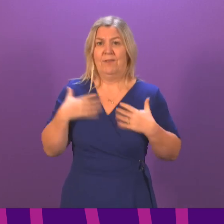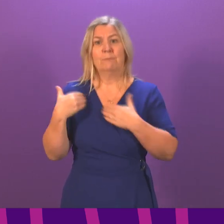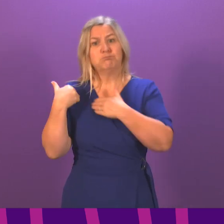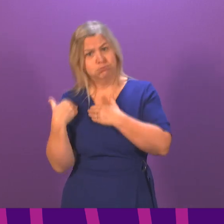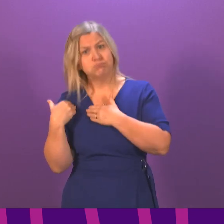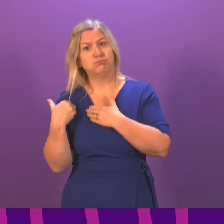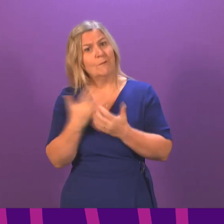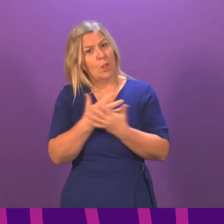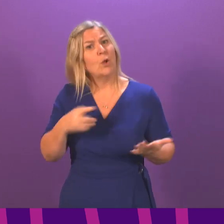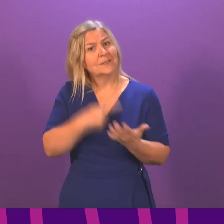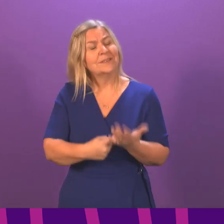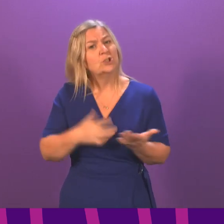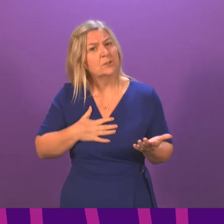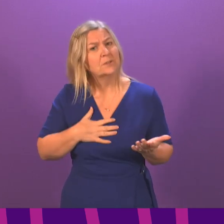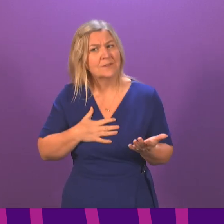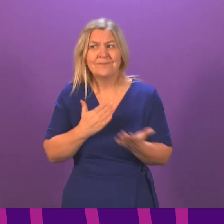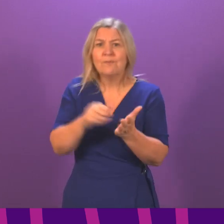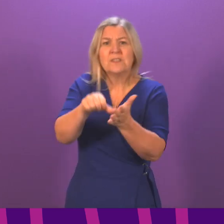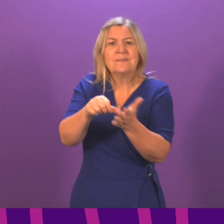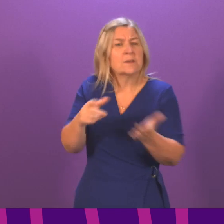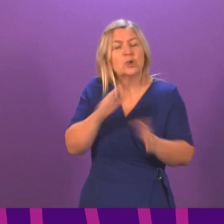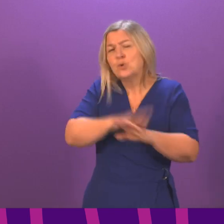right now are difficult—none of us finds them easy.